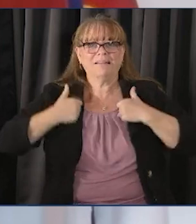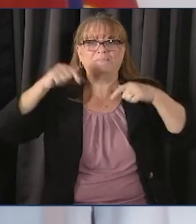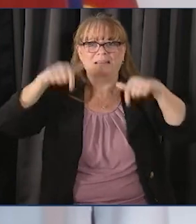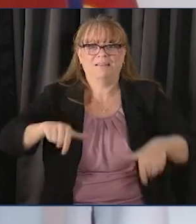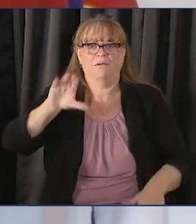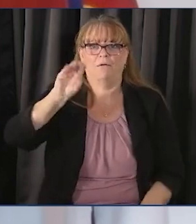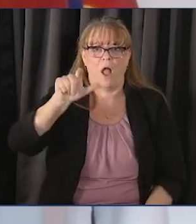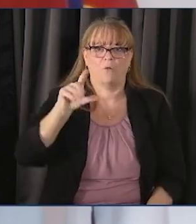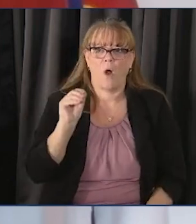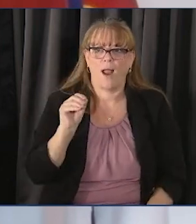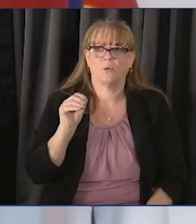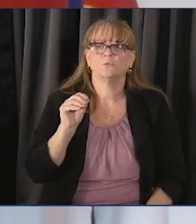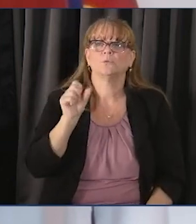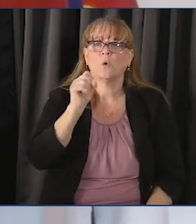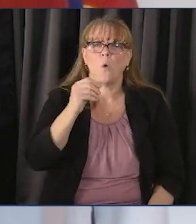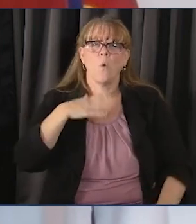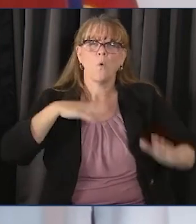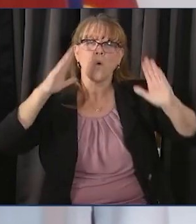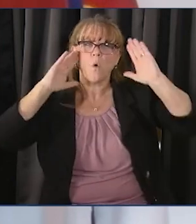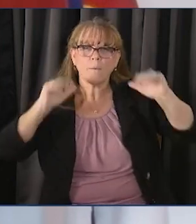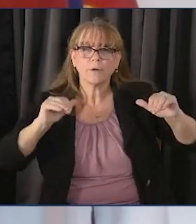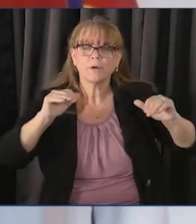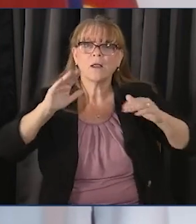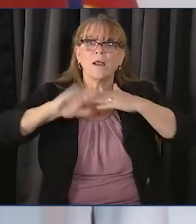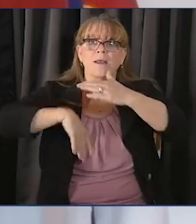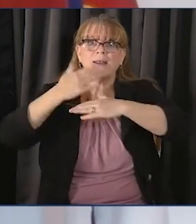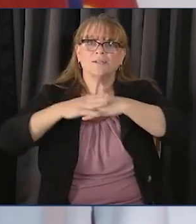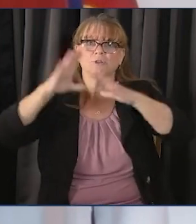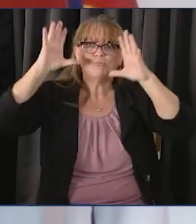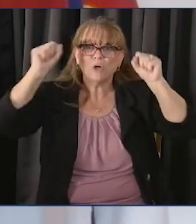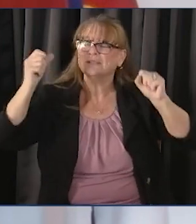so that all of our partners, including basic county health are able to have the vaccines